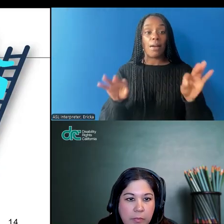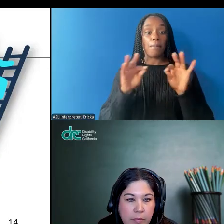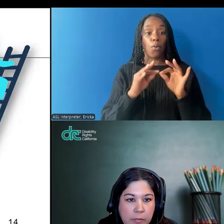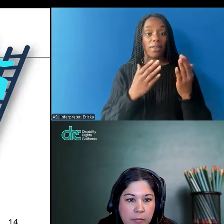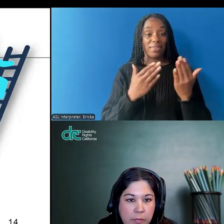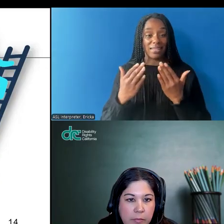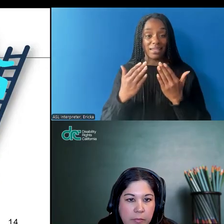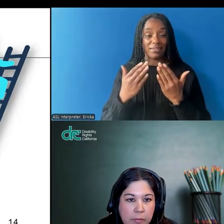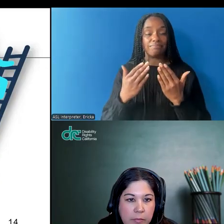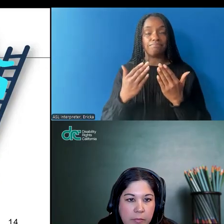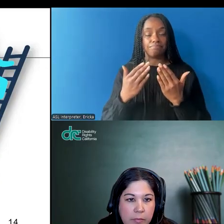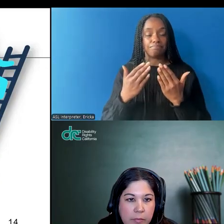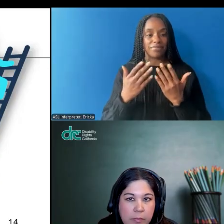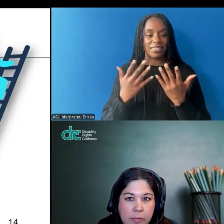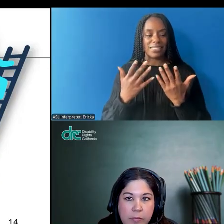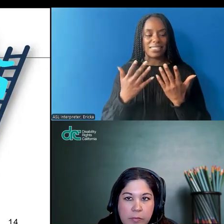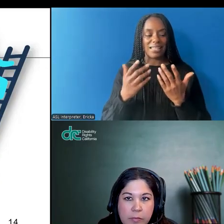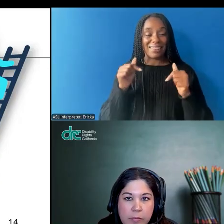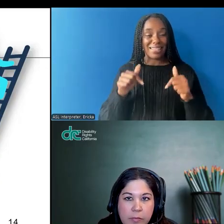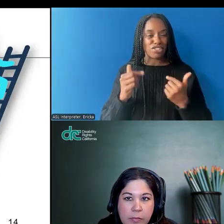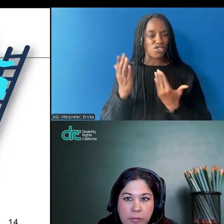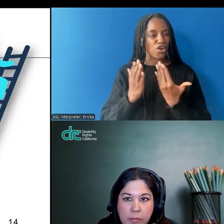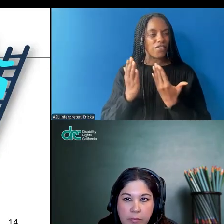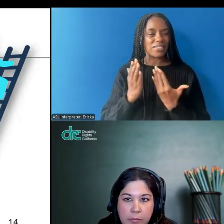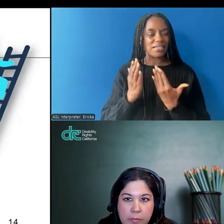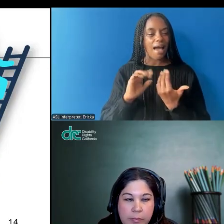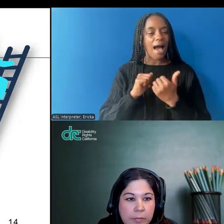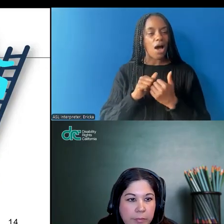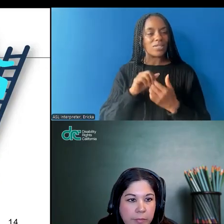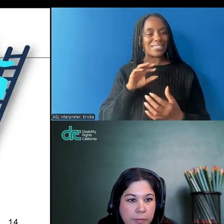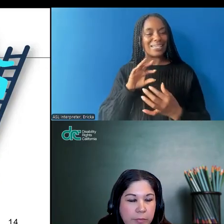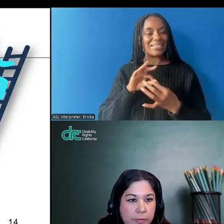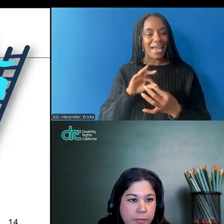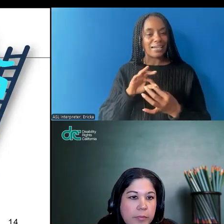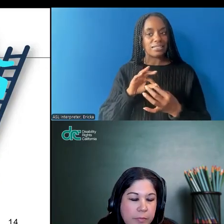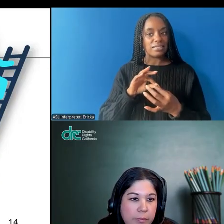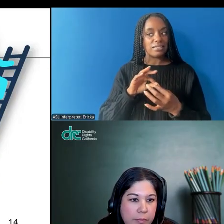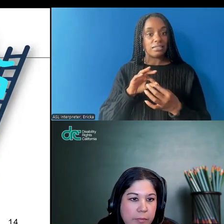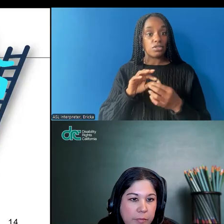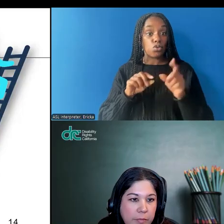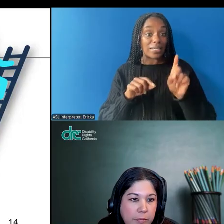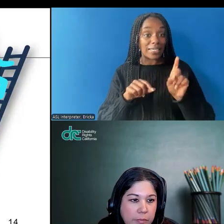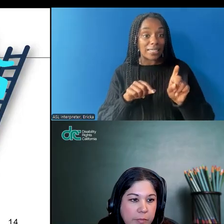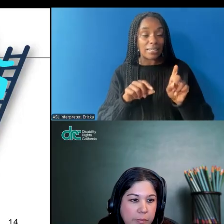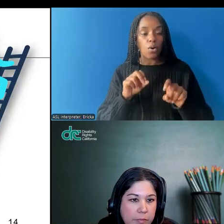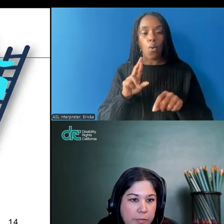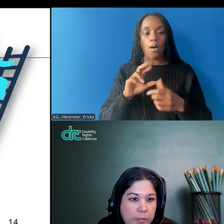how does this service connect to, to a need or how does it connect to,